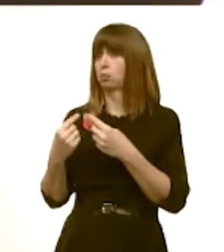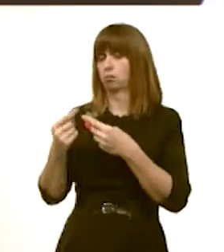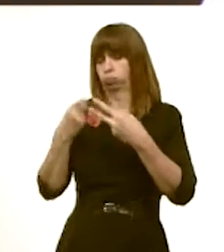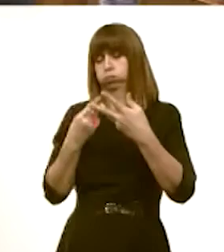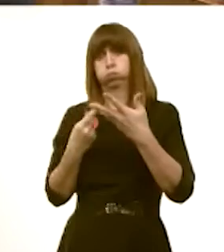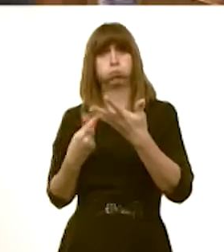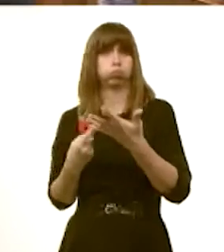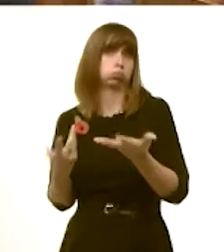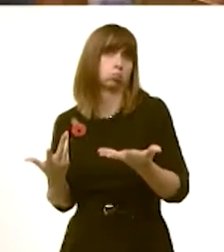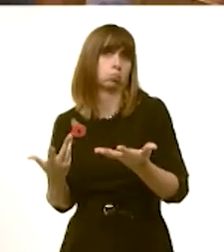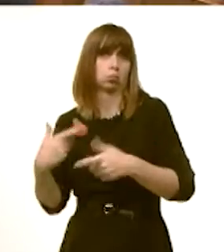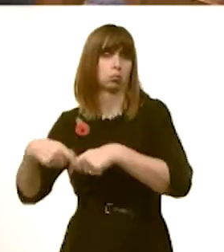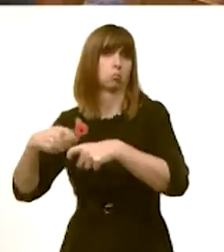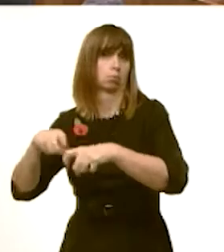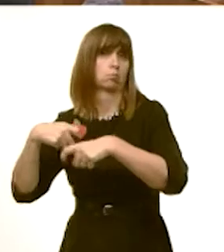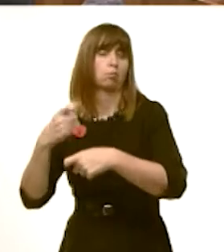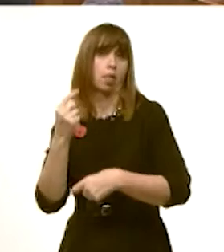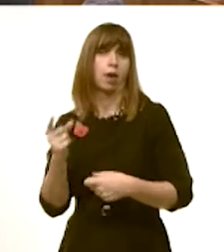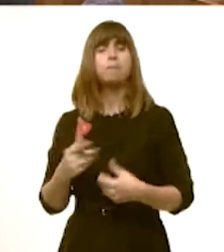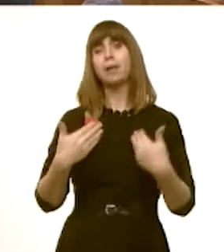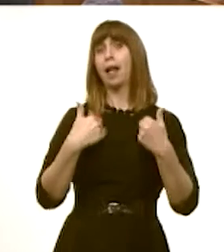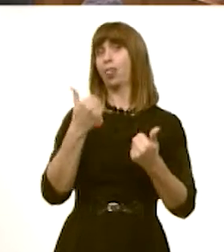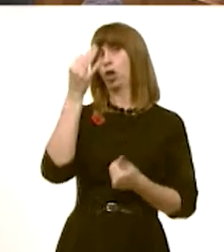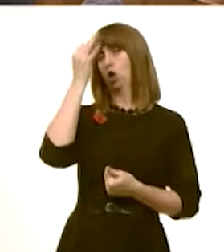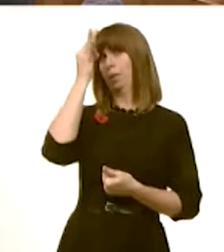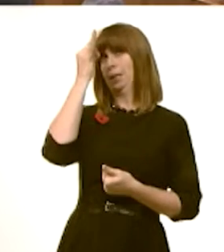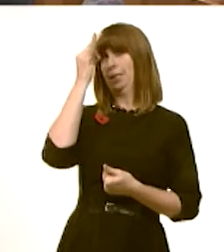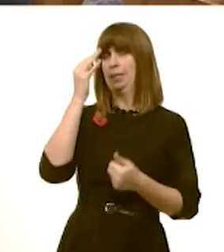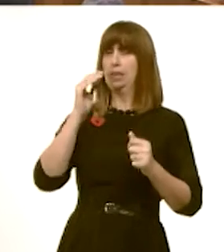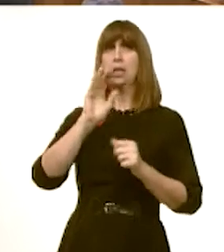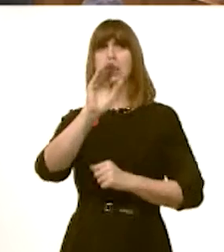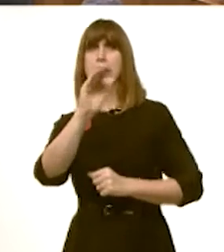Leanne Wood: First Minister, the health committee first raised its concerns about the staffing